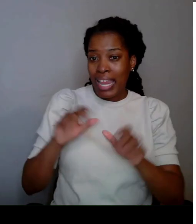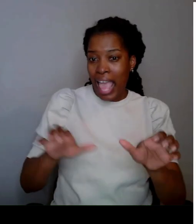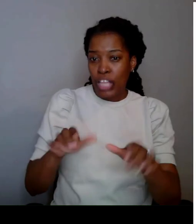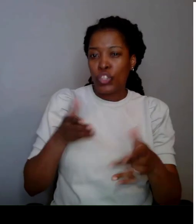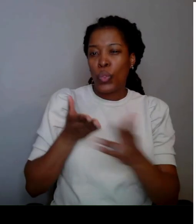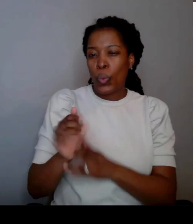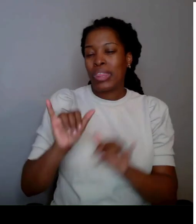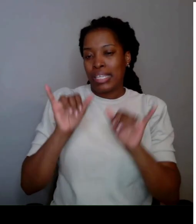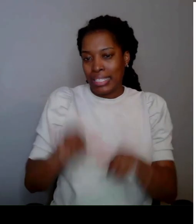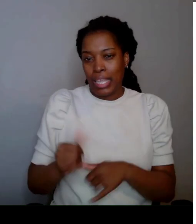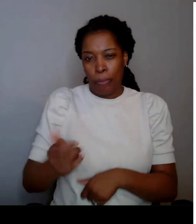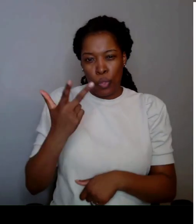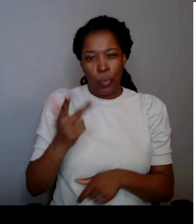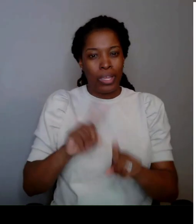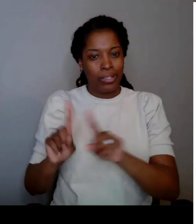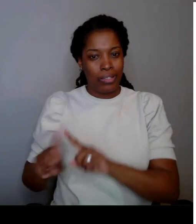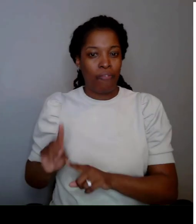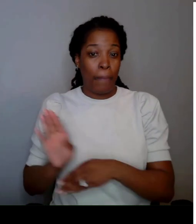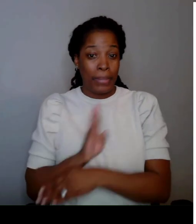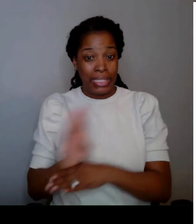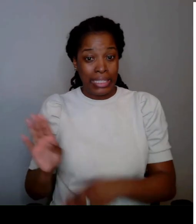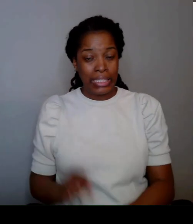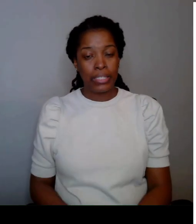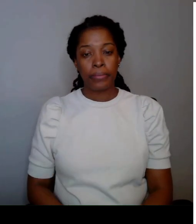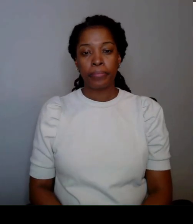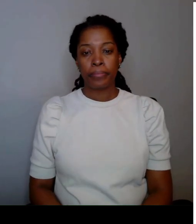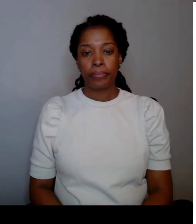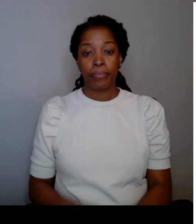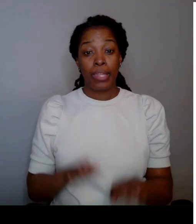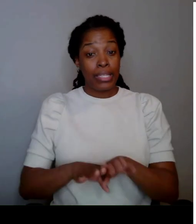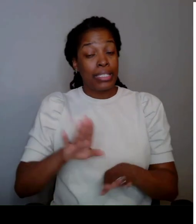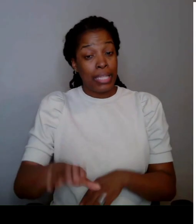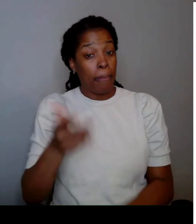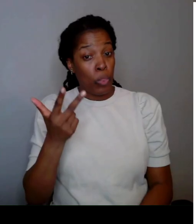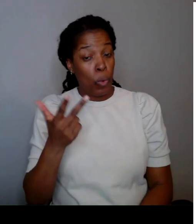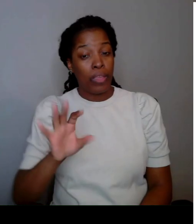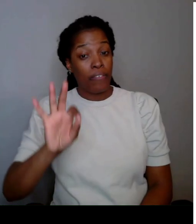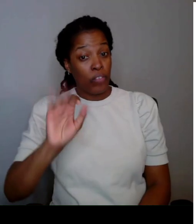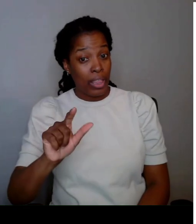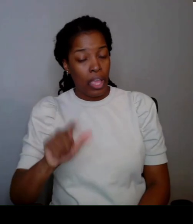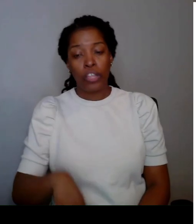Step 3 Freelancer graphic designer Jordan completed a business plan with guidance